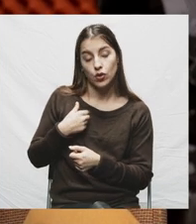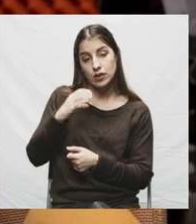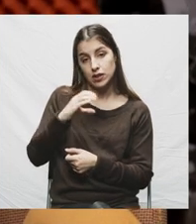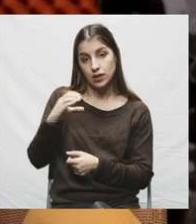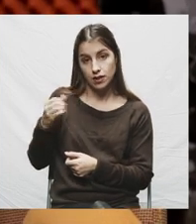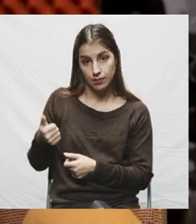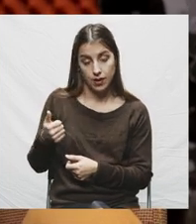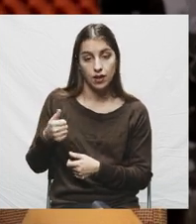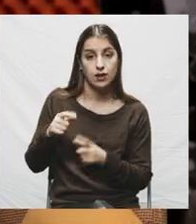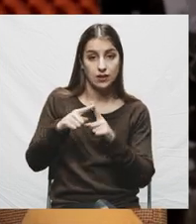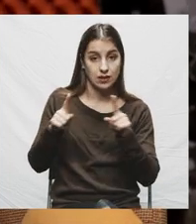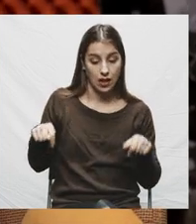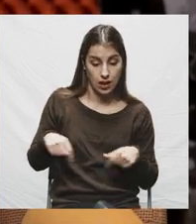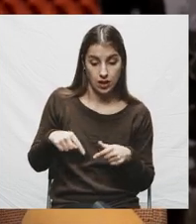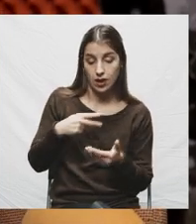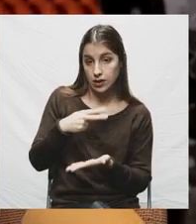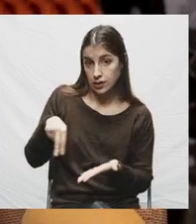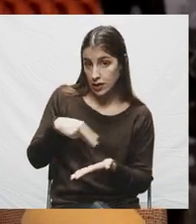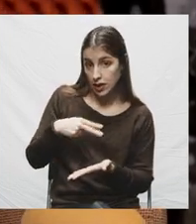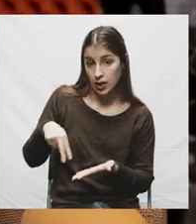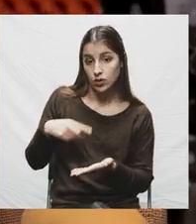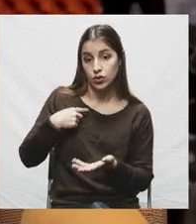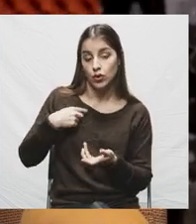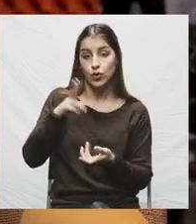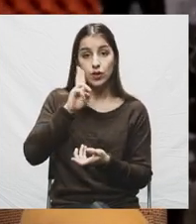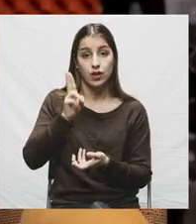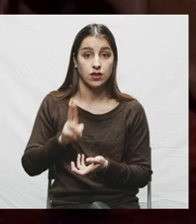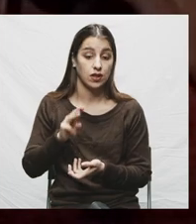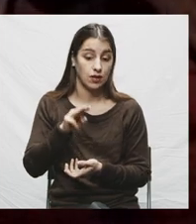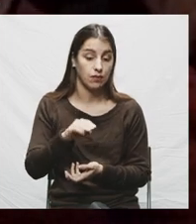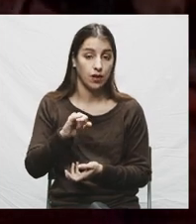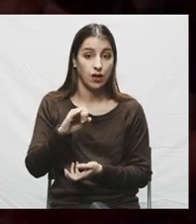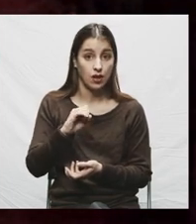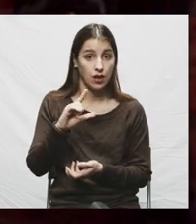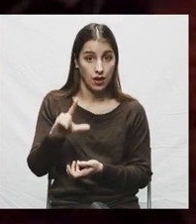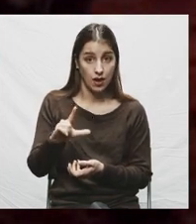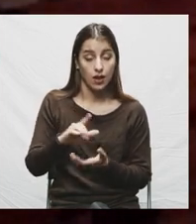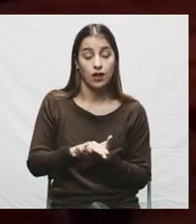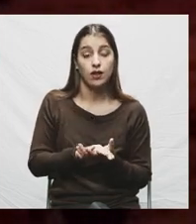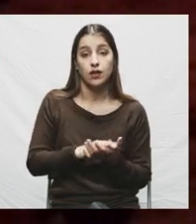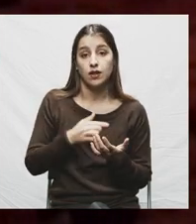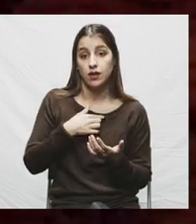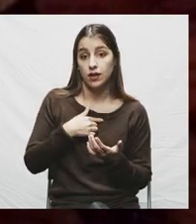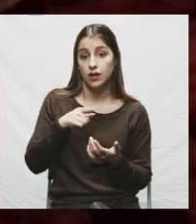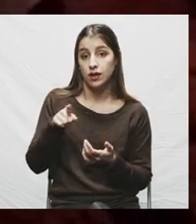at CCB [Centro Cultural de Belém], in a studio, directing Miguel Pereira and truly pulling him… — Directing Miguel Pereira?